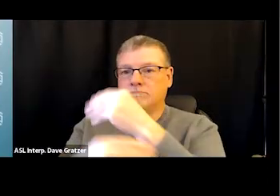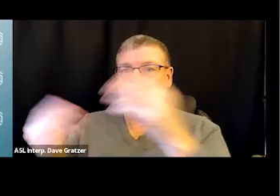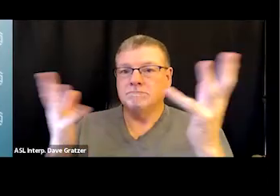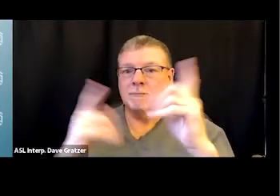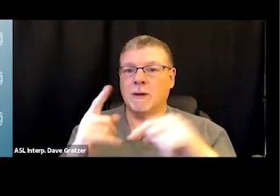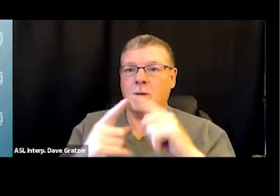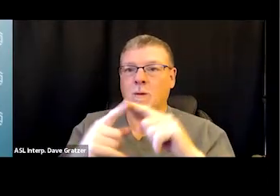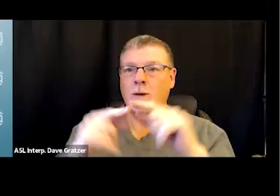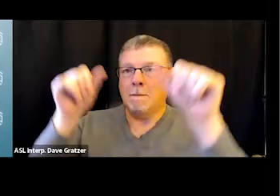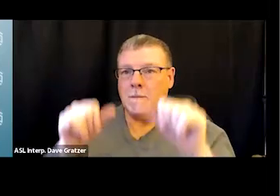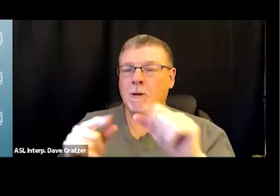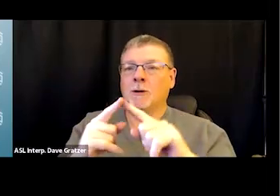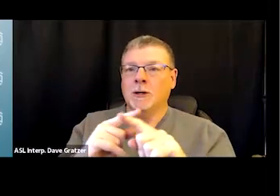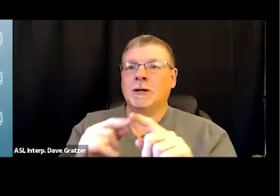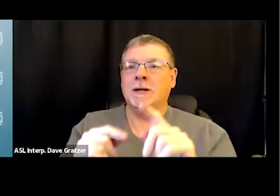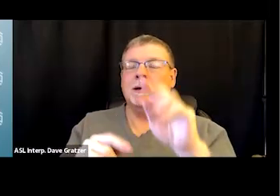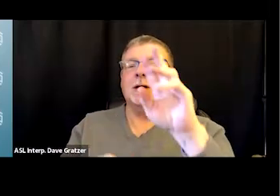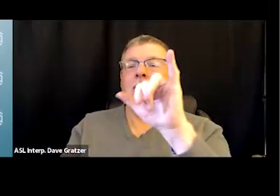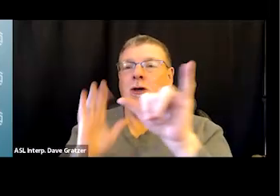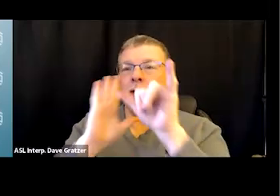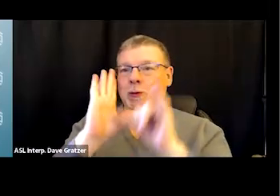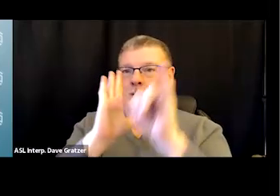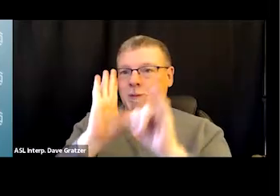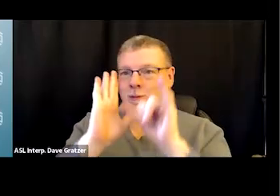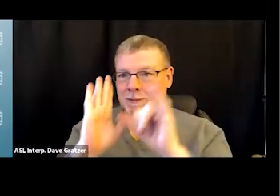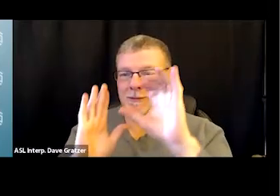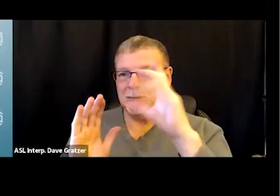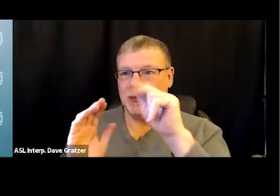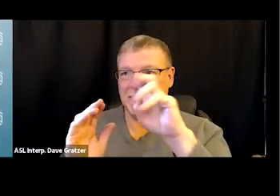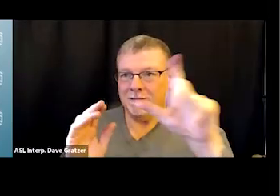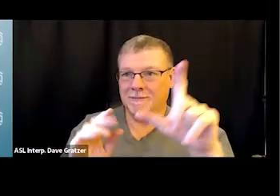is posted to SAMHSA's YouTube channel, and we will also share the slides